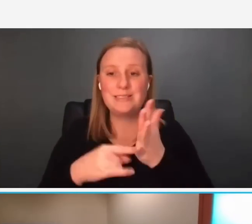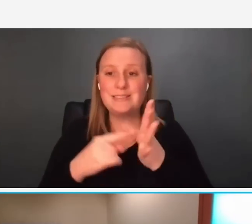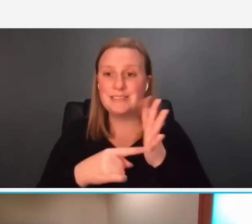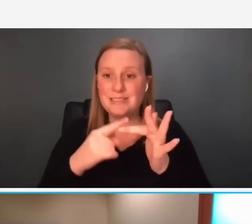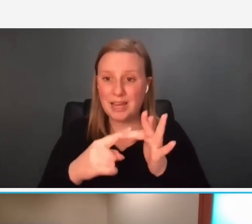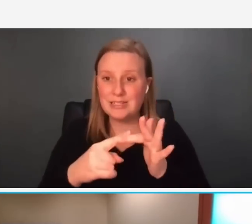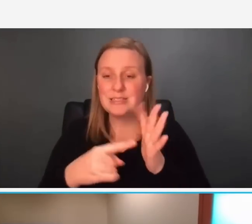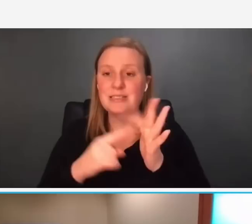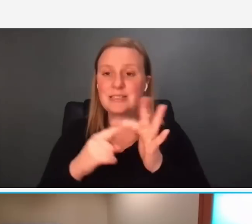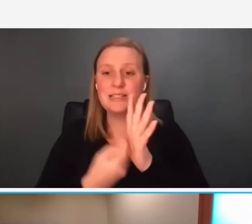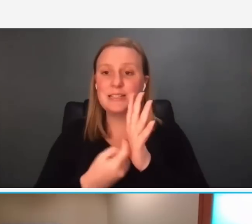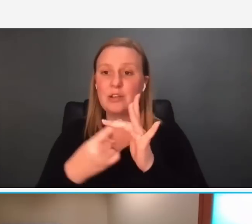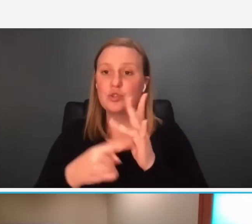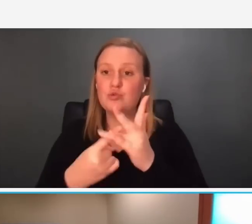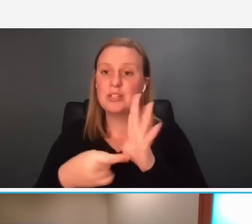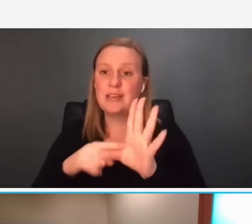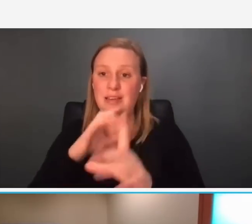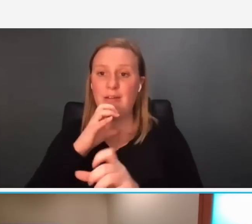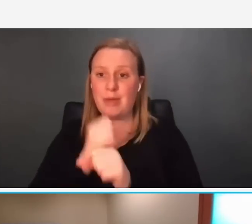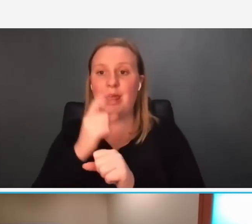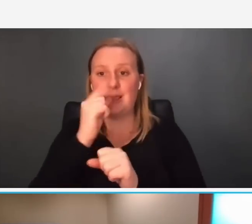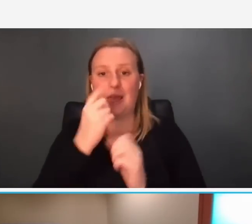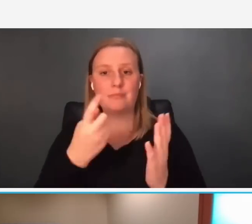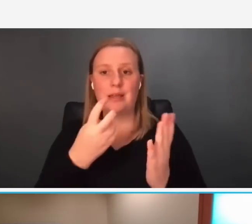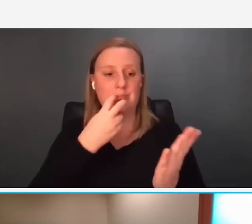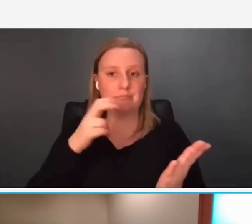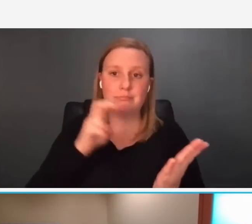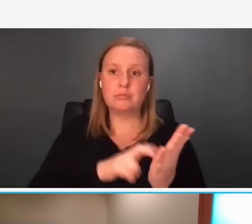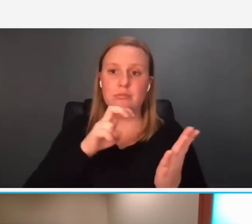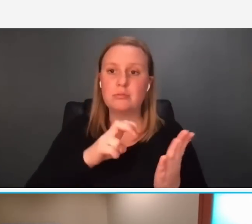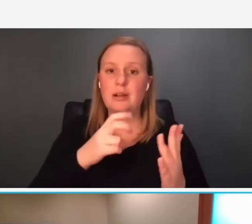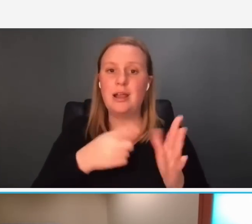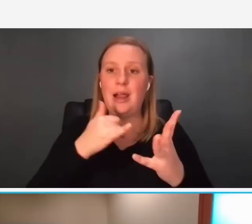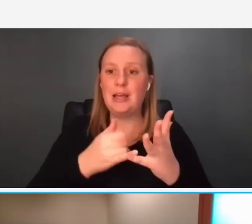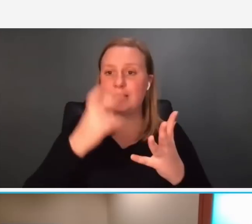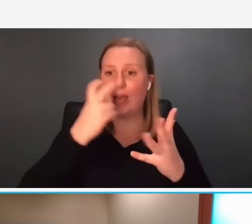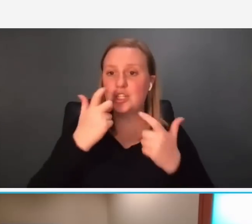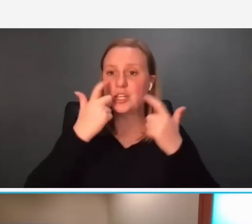It is also recognised that some aged care services need not be delivered by corporations but in fact